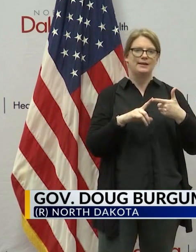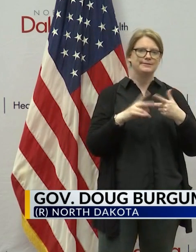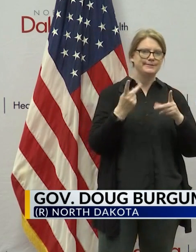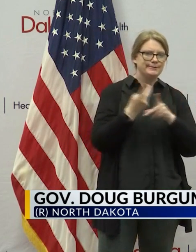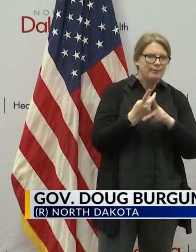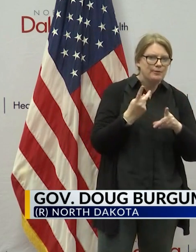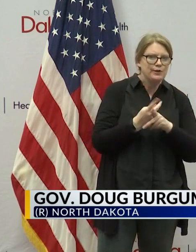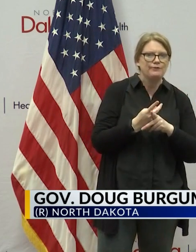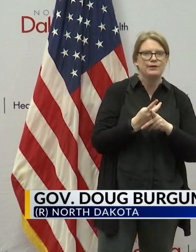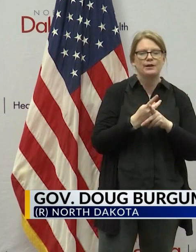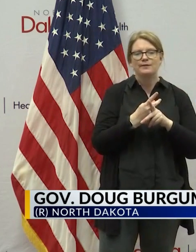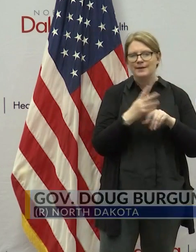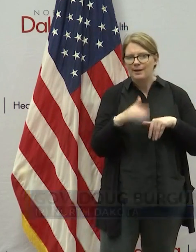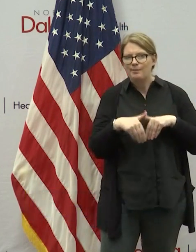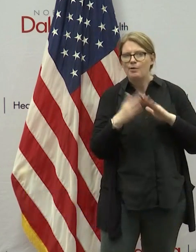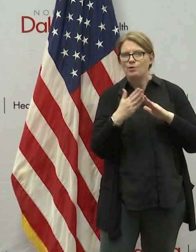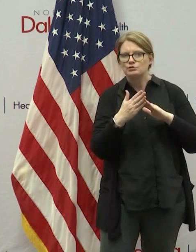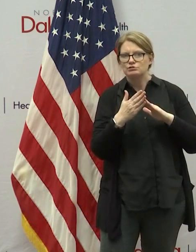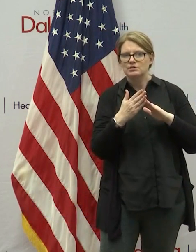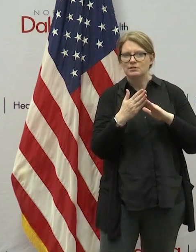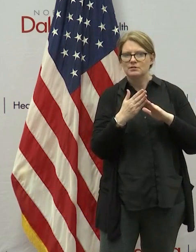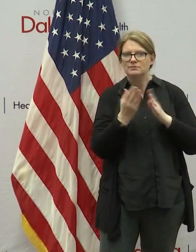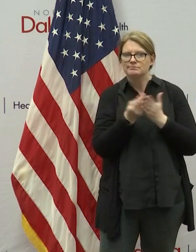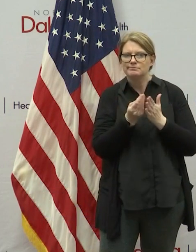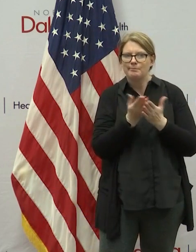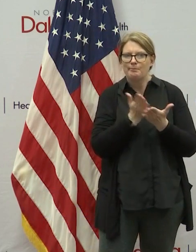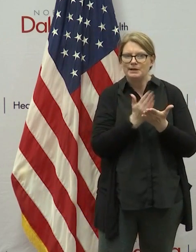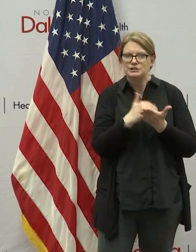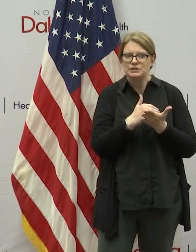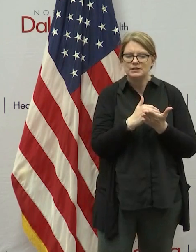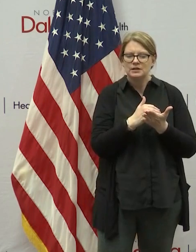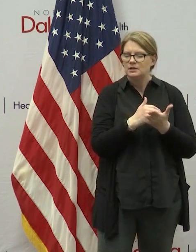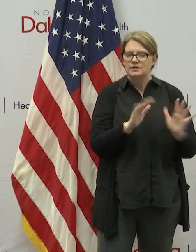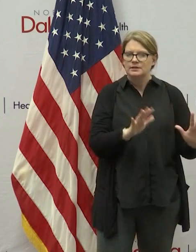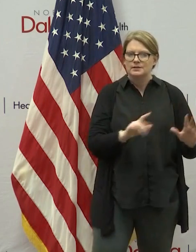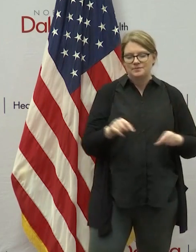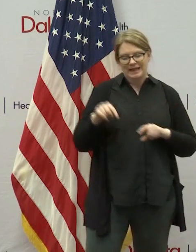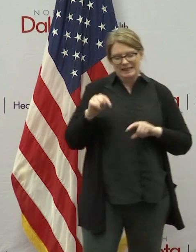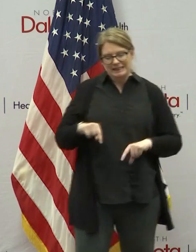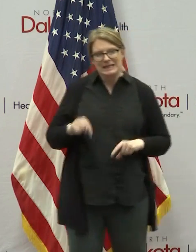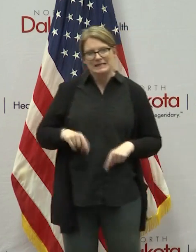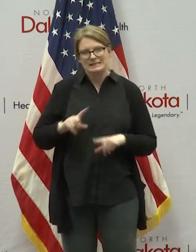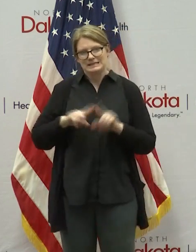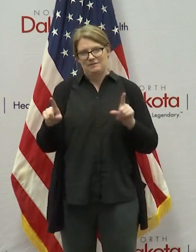A CONSERVATIVE APPROACH FROM A FISCAL STANDPOINT, THIS IS DIFFERENT IN TERMS OF THE RESPONSIBILITY THE GOVERNMENT